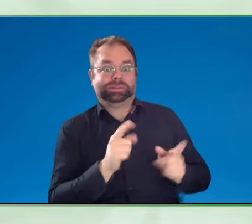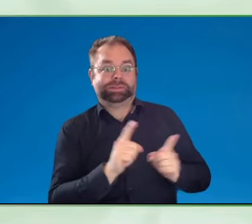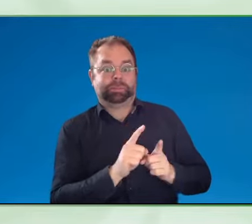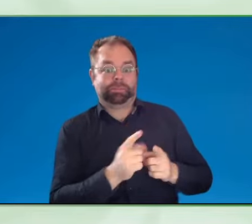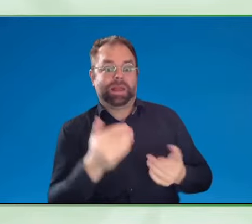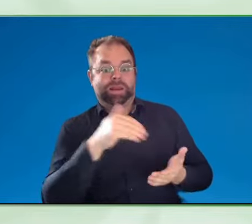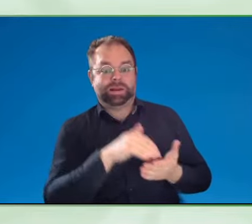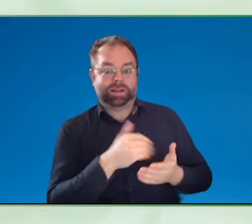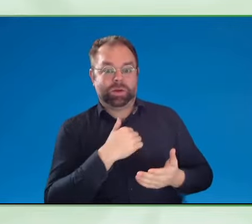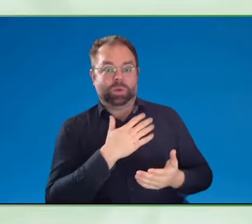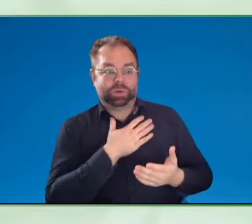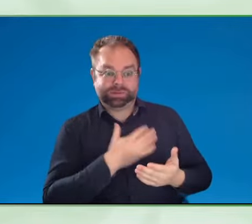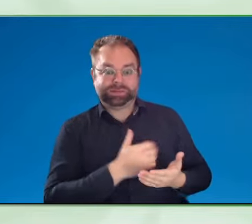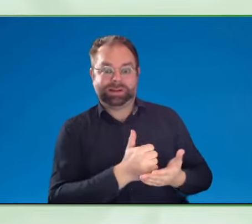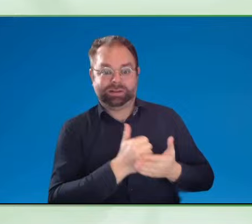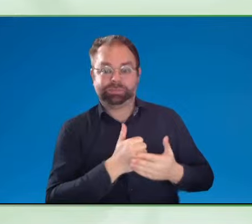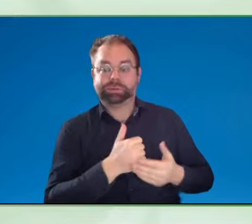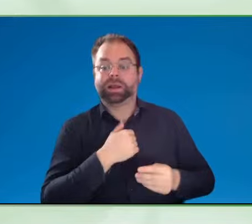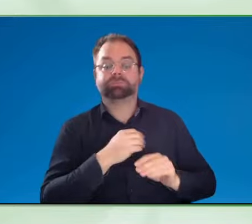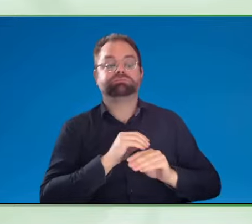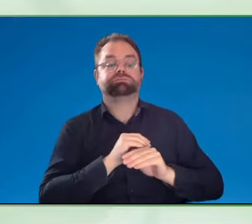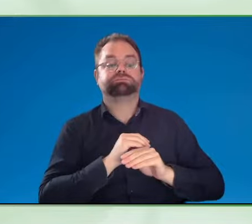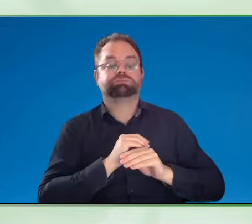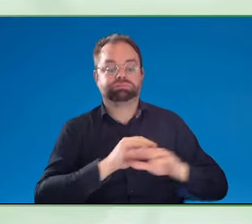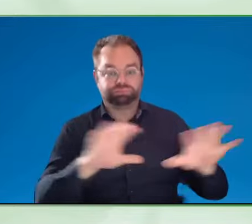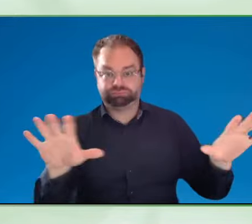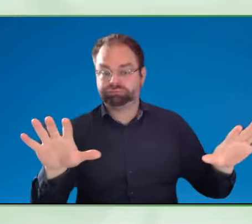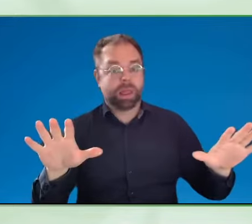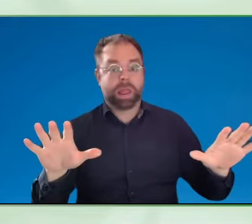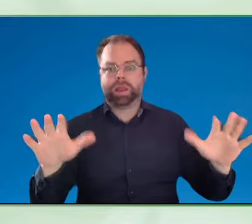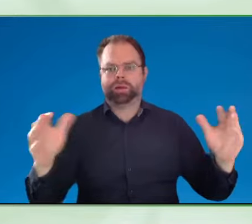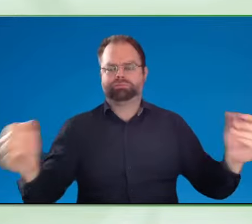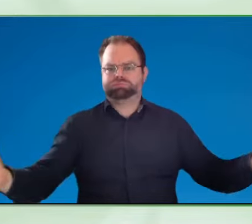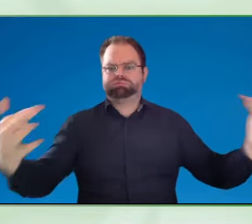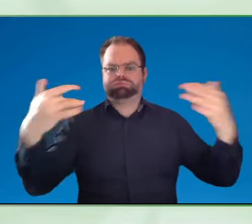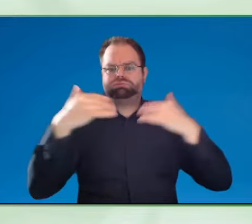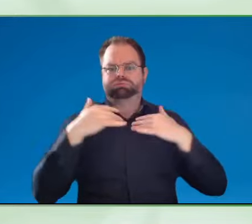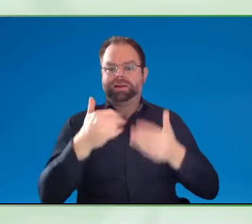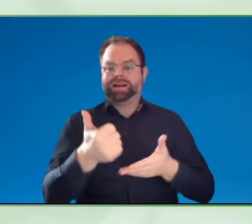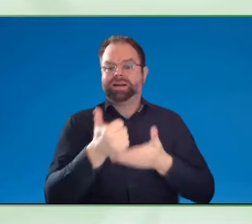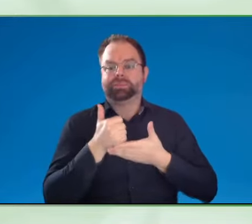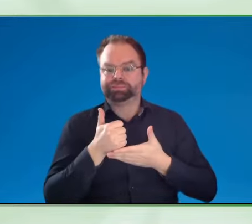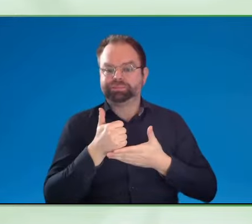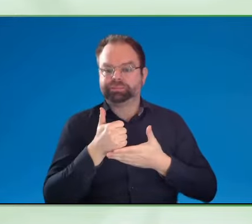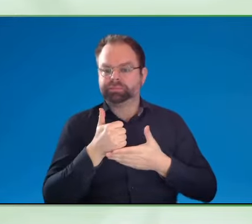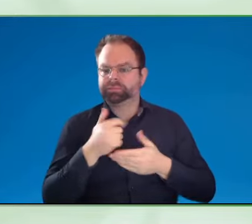The hardest was universal design.